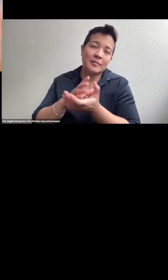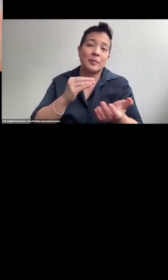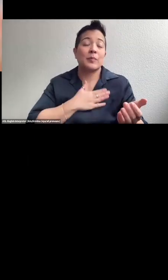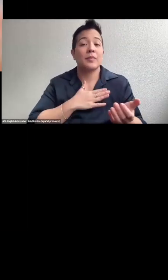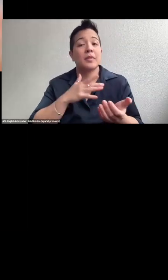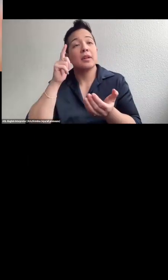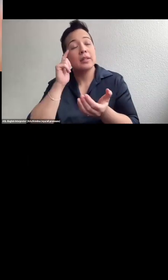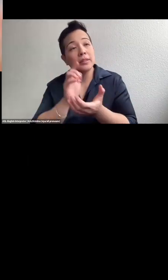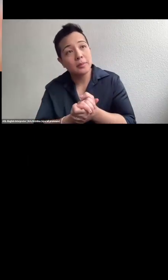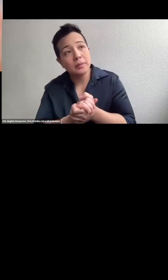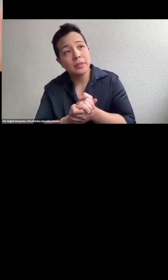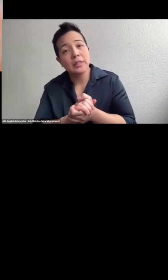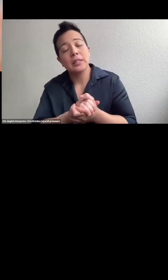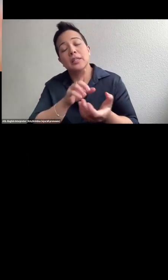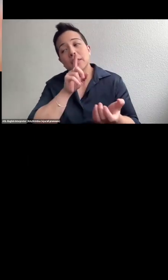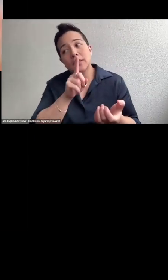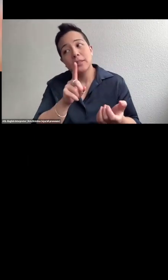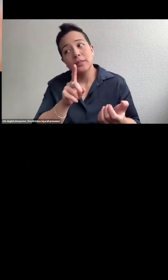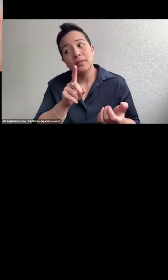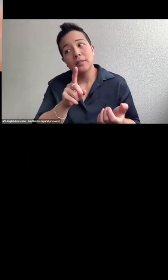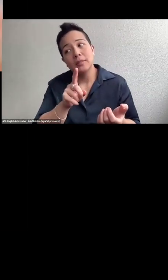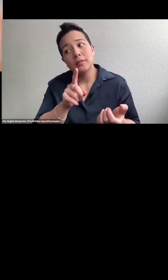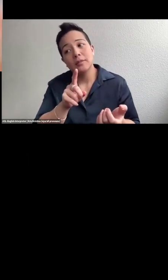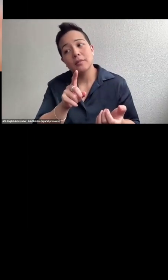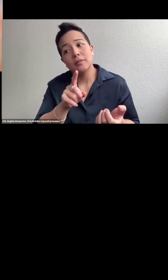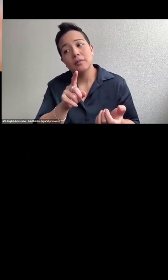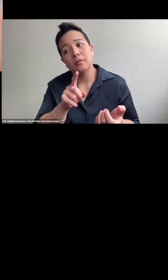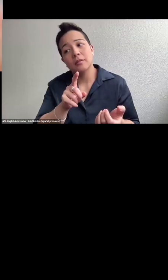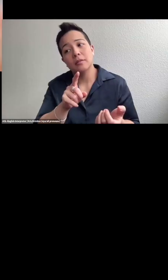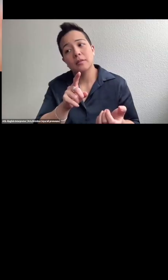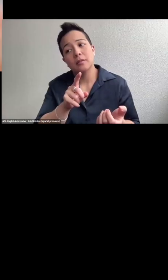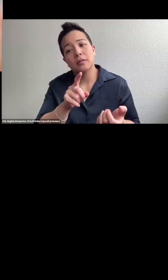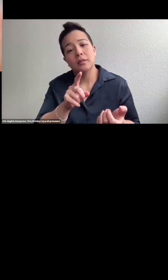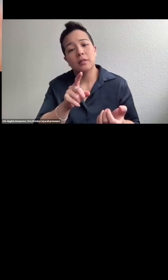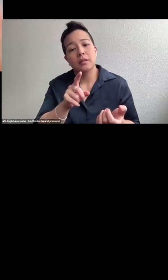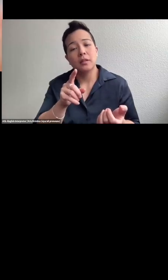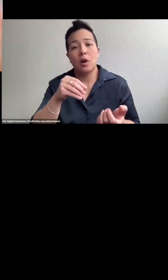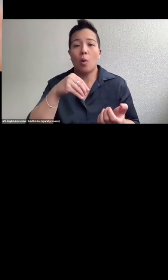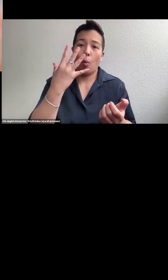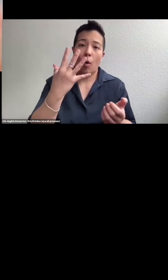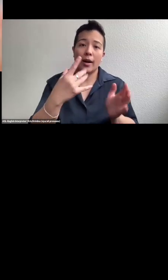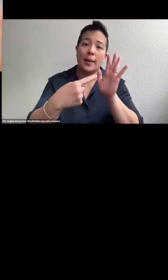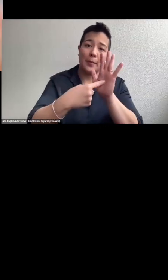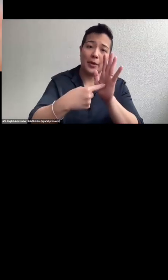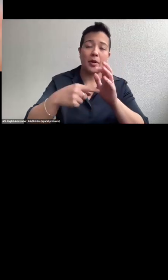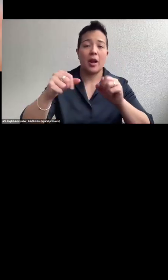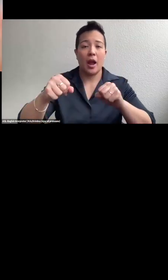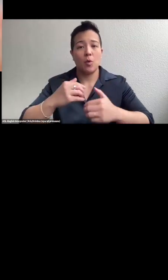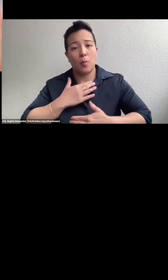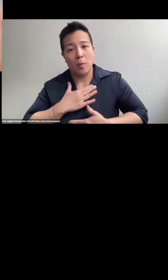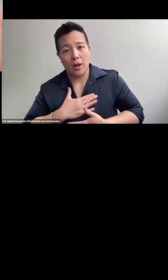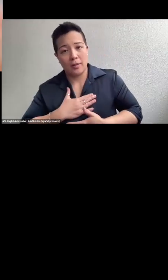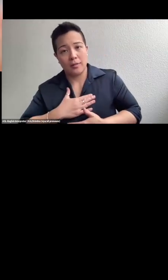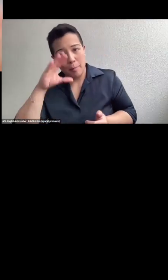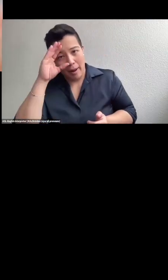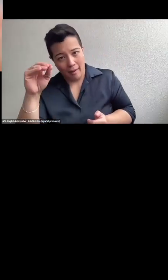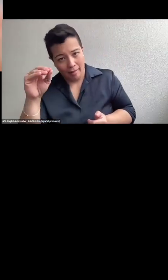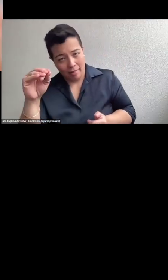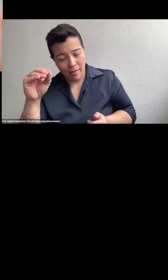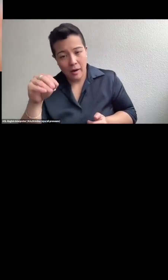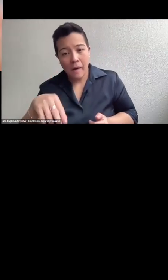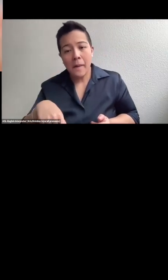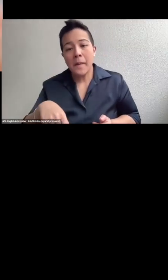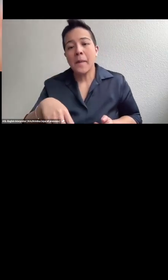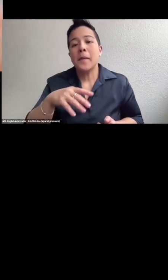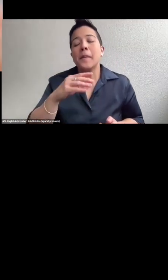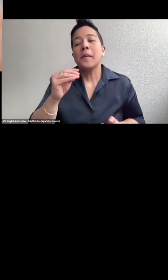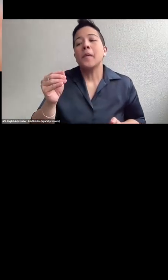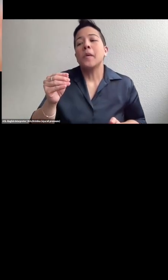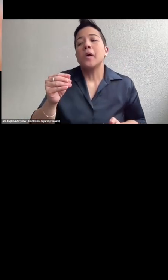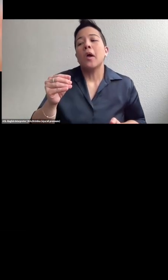is a white appearing able-bodied male, and